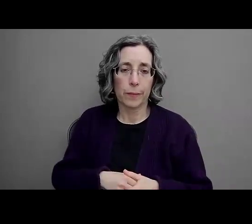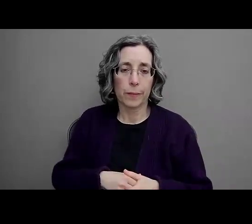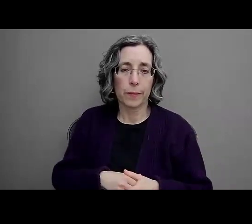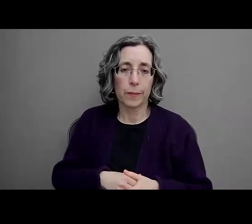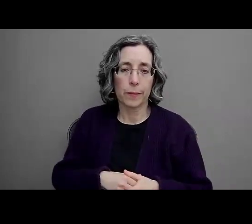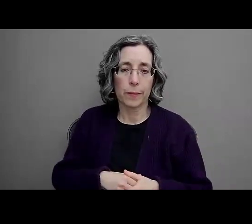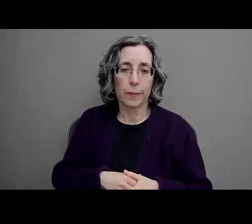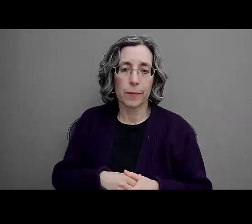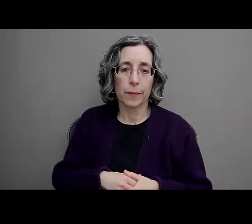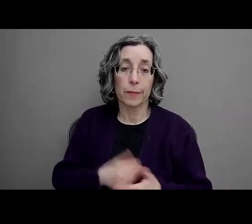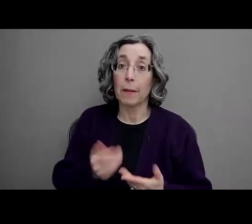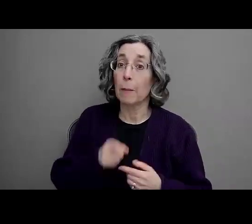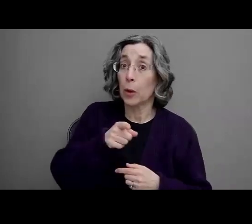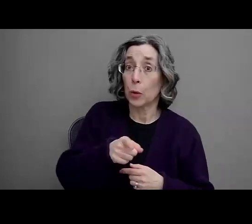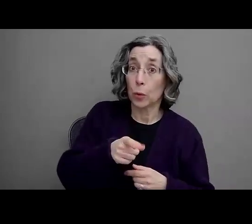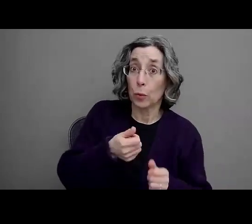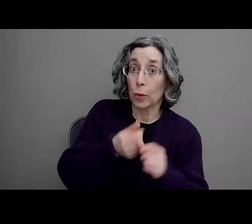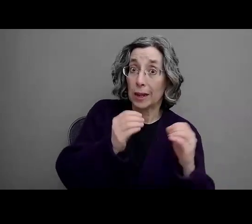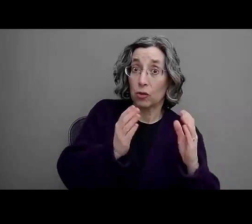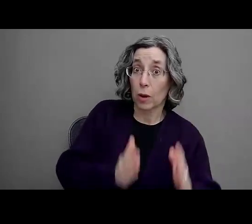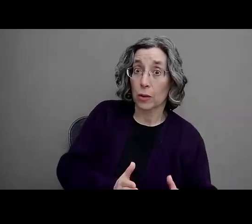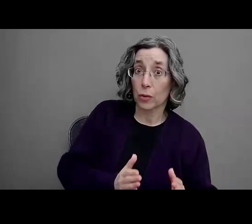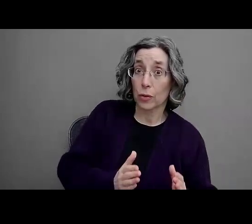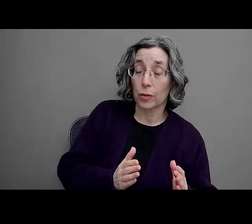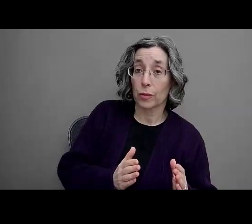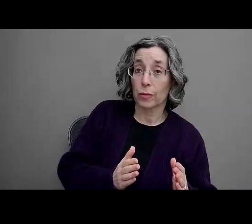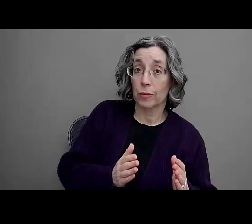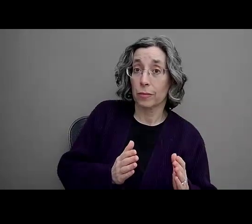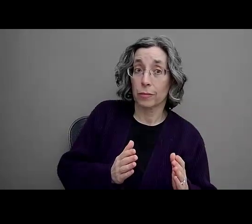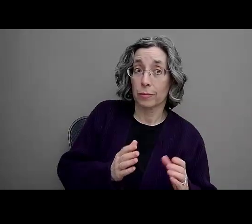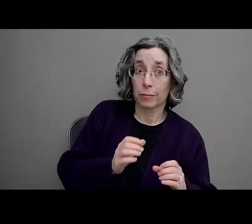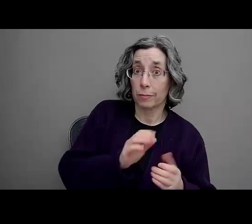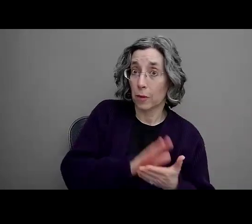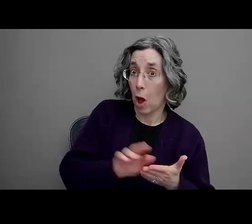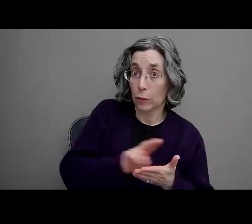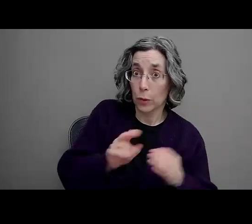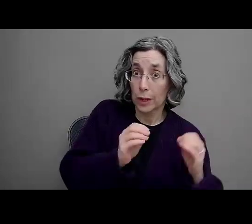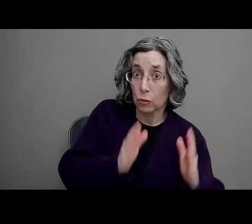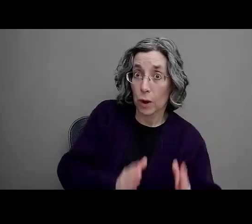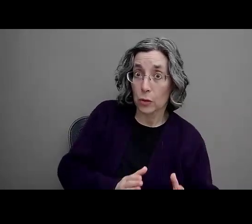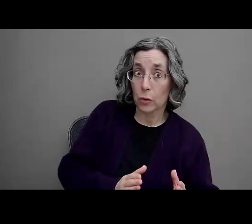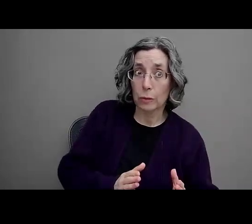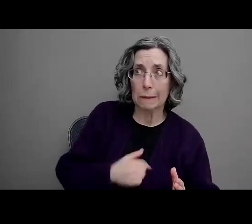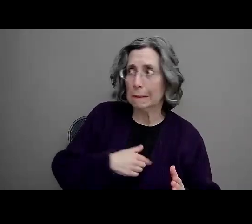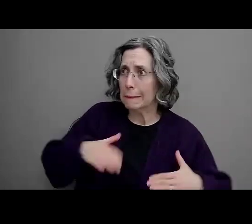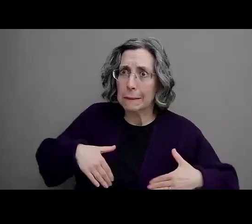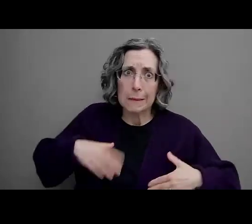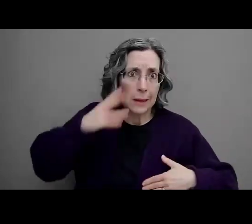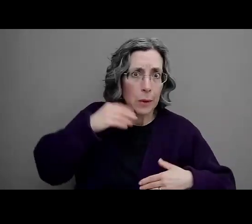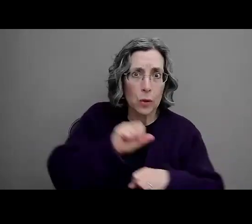them in the classroom. Okay? If you are an instructor in a college or university and you have never worked with an